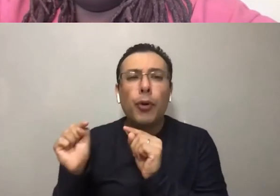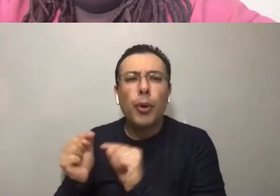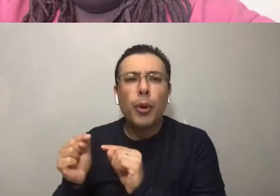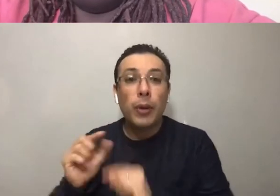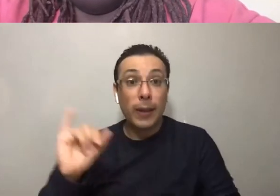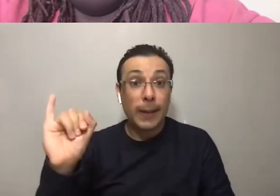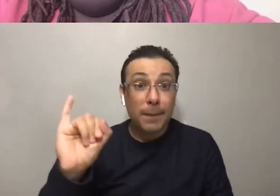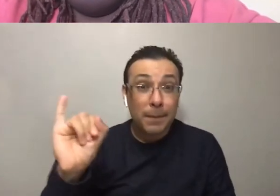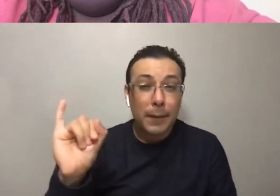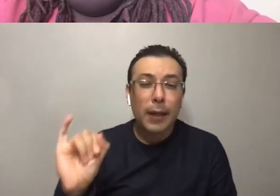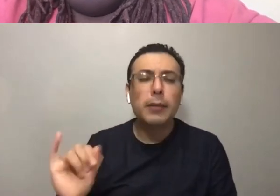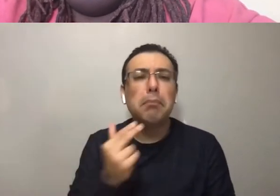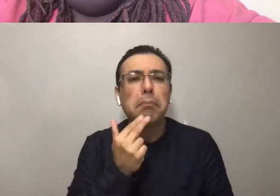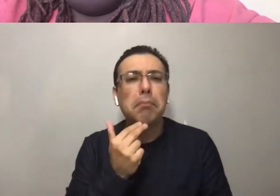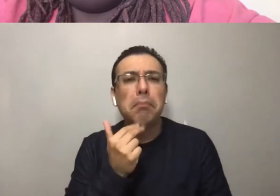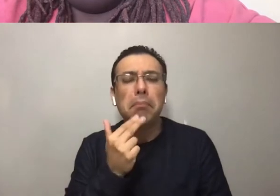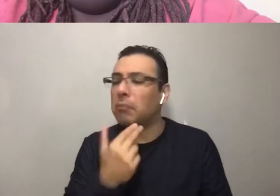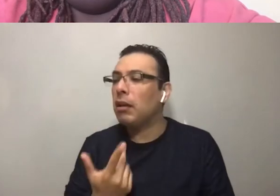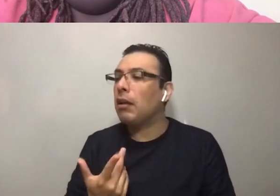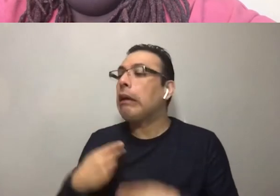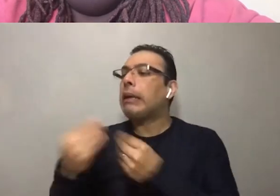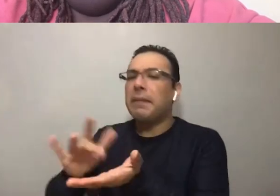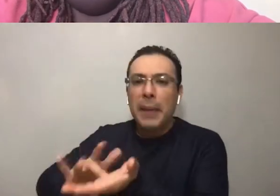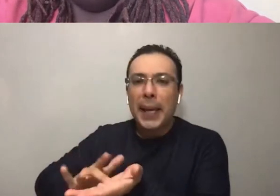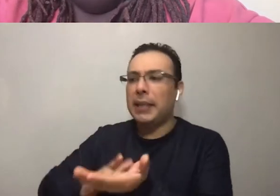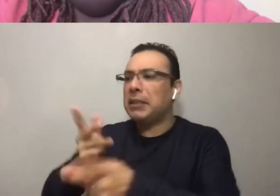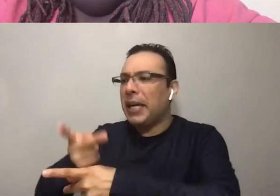adequate health care until it turns into some sort of chronic lifelong condition.